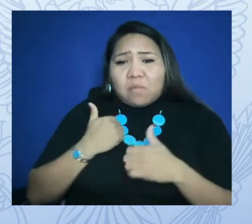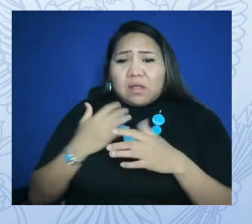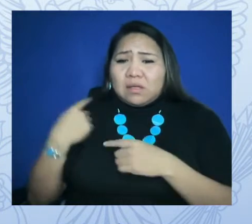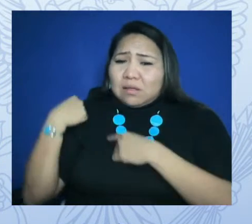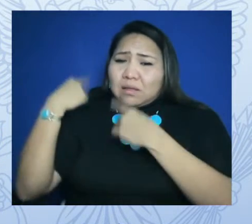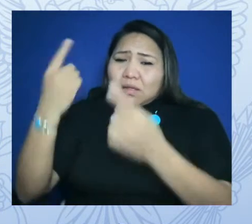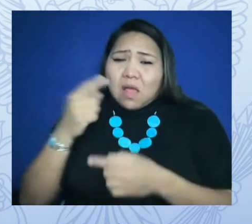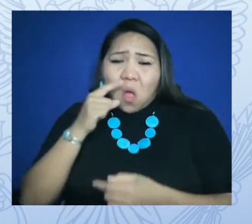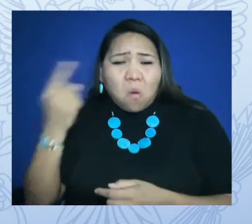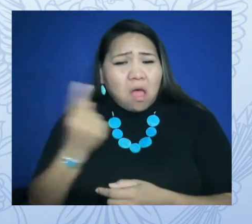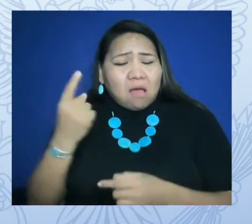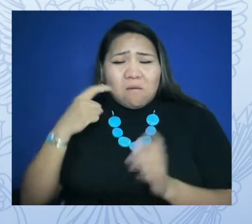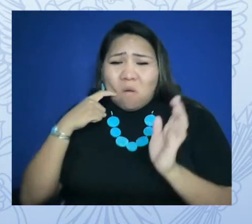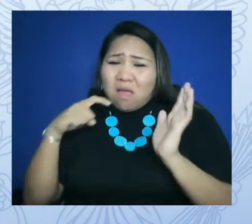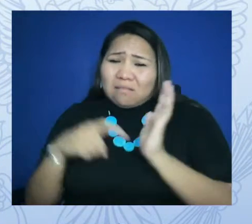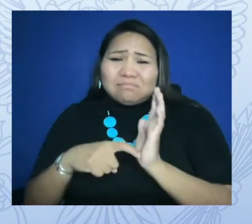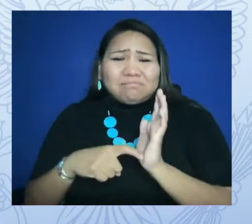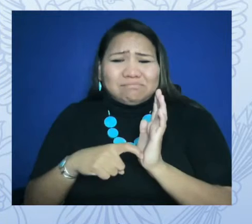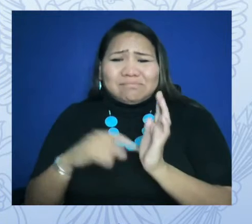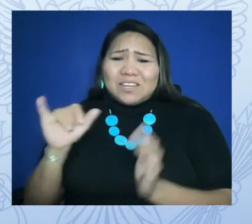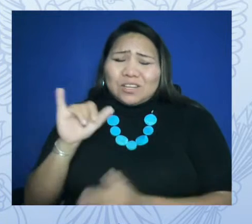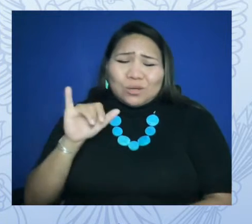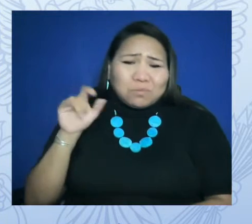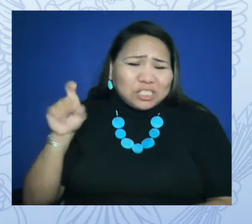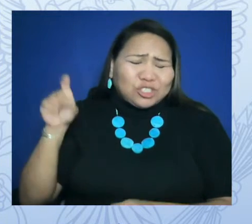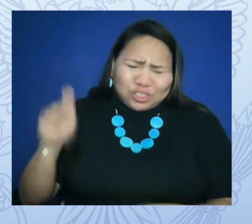Still, that hasn't stopped this community